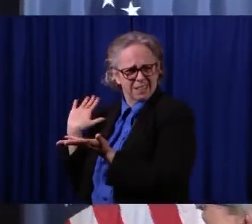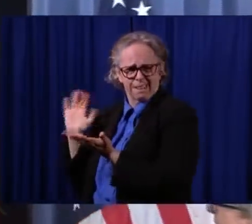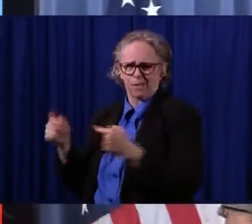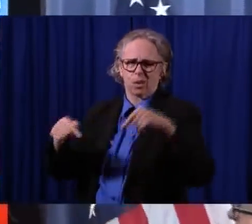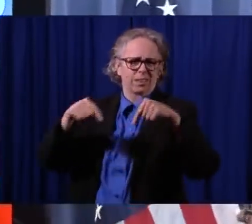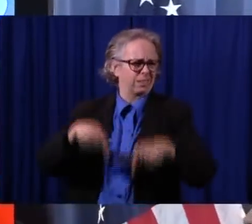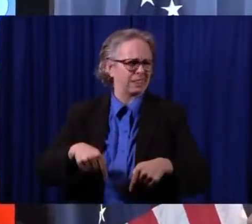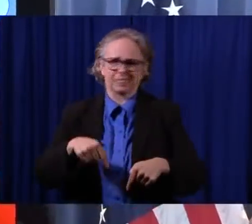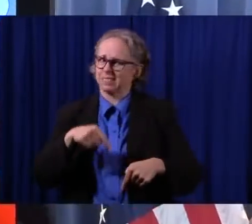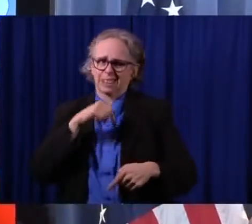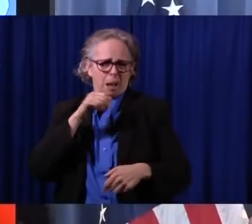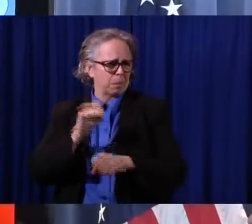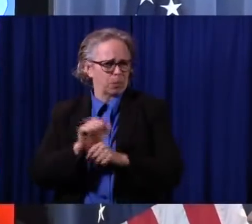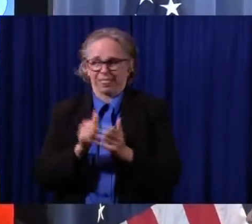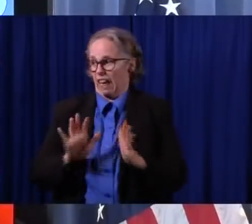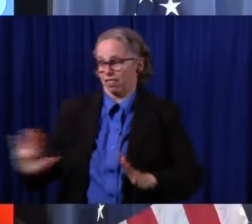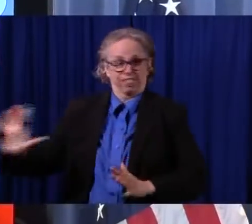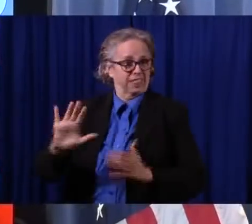GOOD TO SEE EVERYBODY IN THE FAMILY HI, JILL.